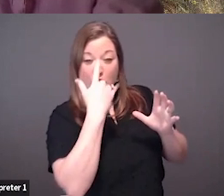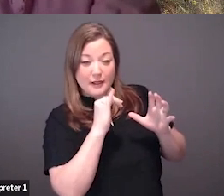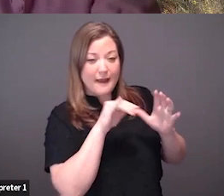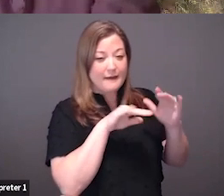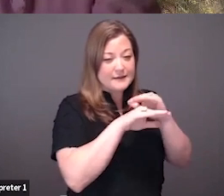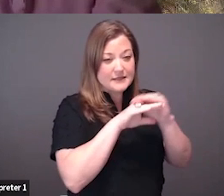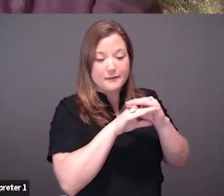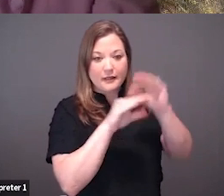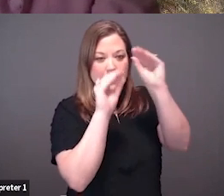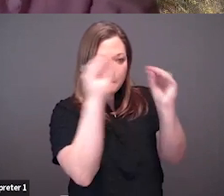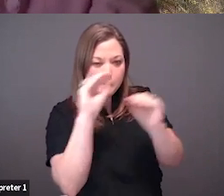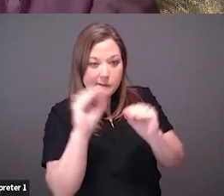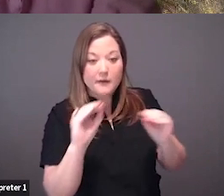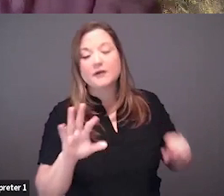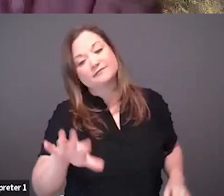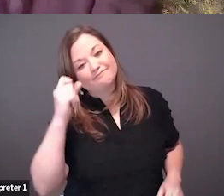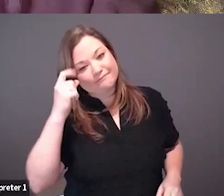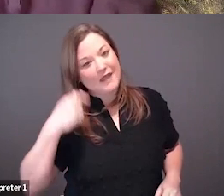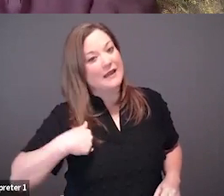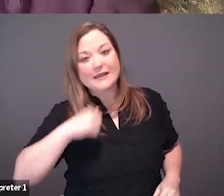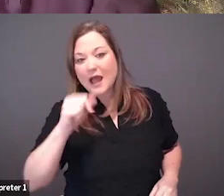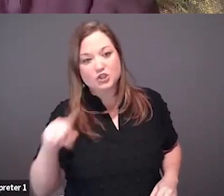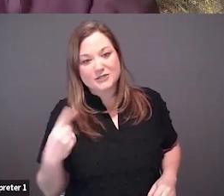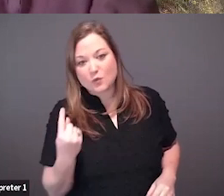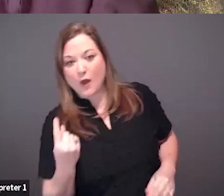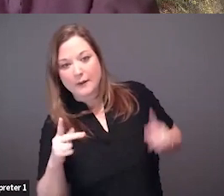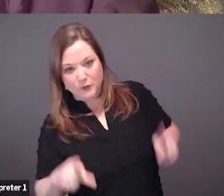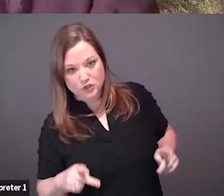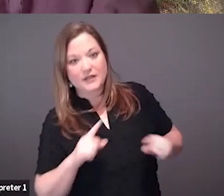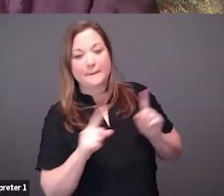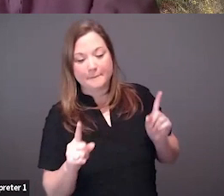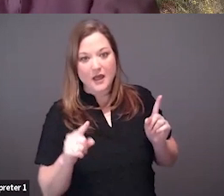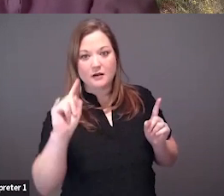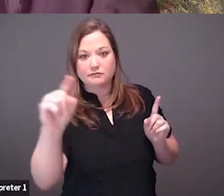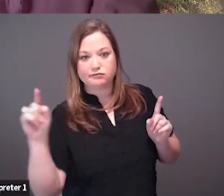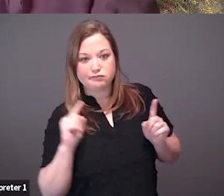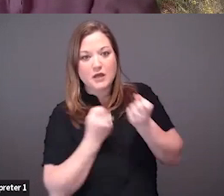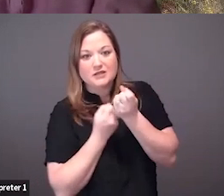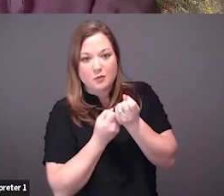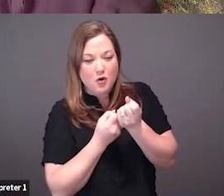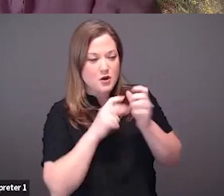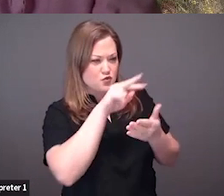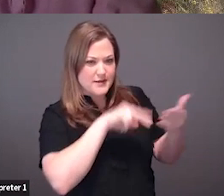Keep in mind, this is multiple people across the team that are in support and reading these support tickets. Anything that remotely sounded